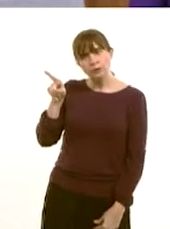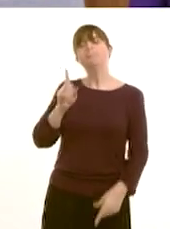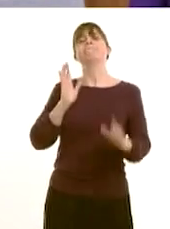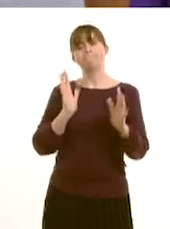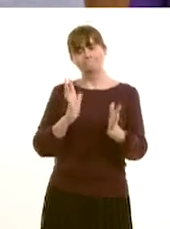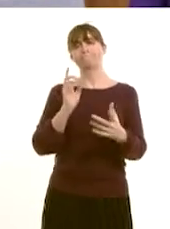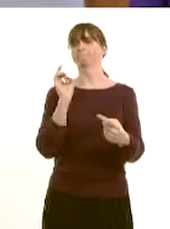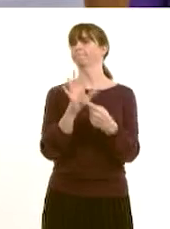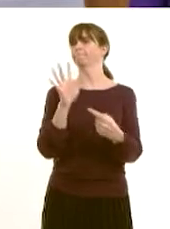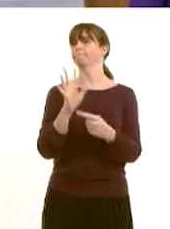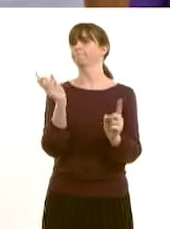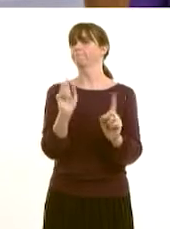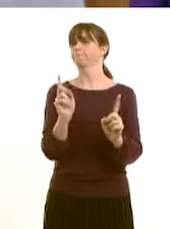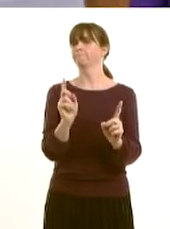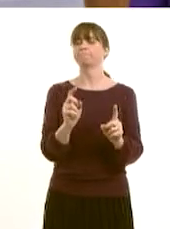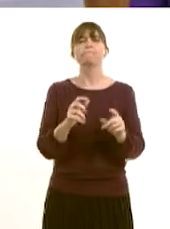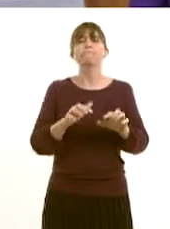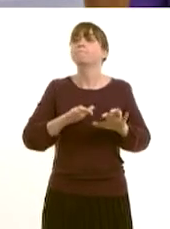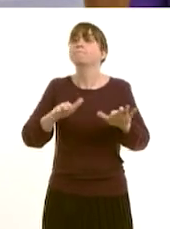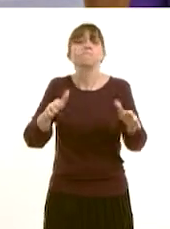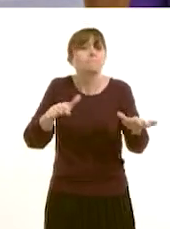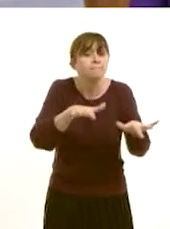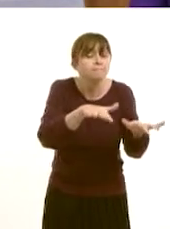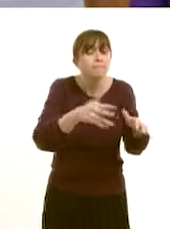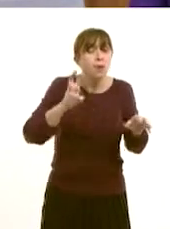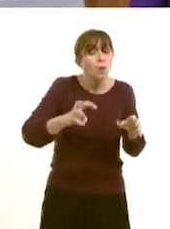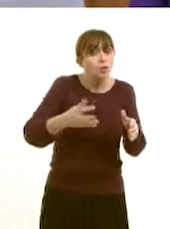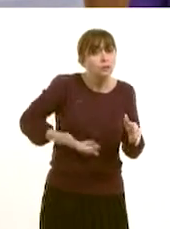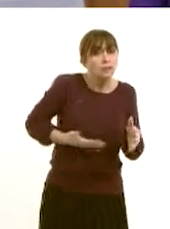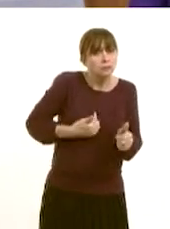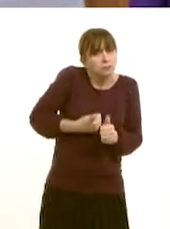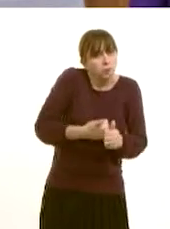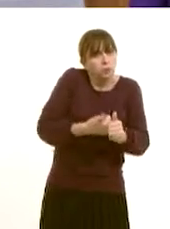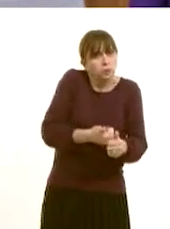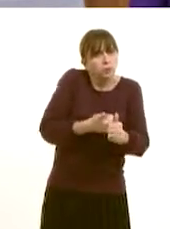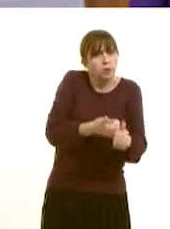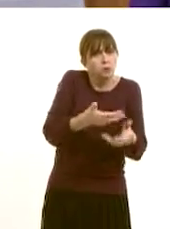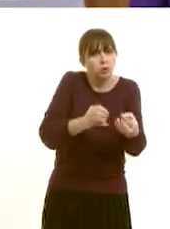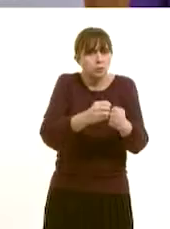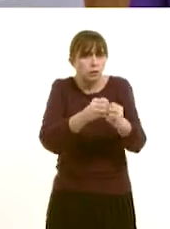nhw mewn sefyllfa i gymryd mantais oír cytundebau pan maen nhwín dod.